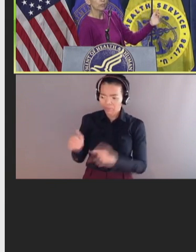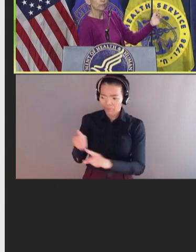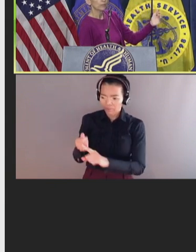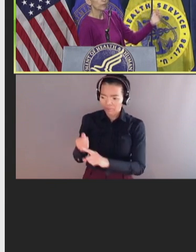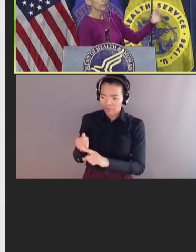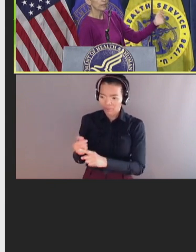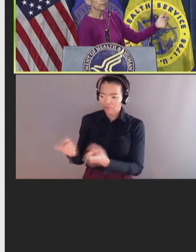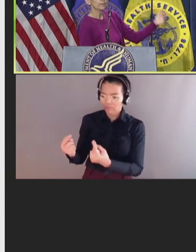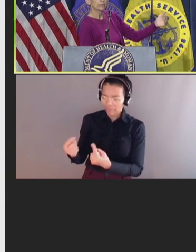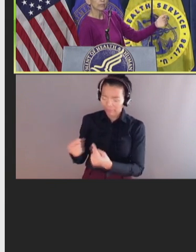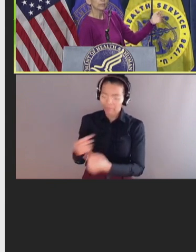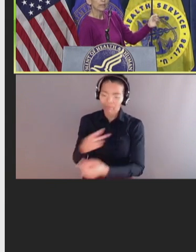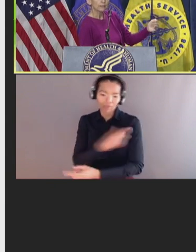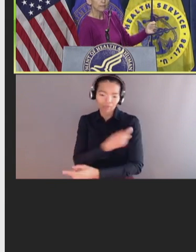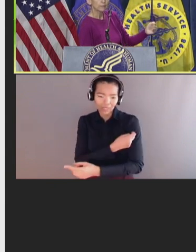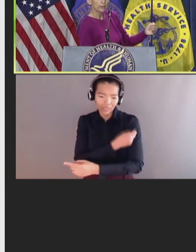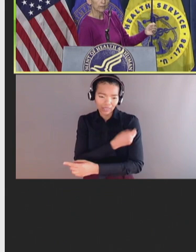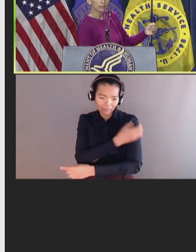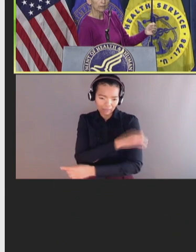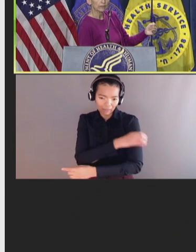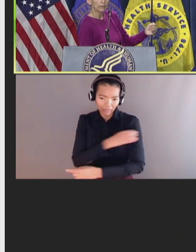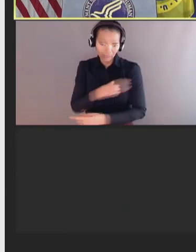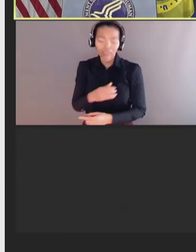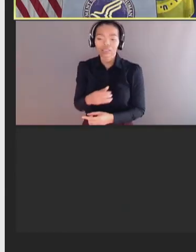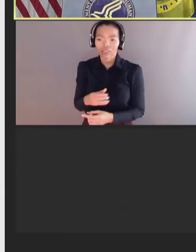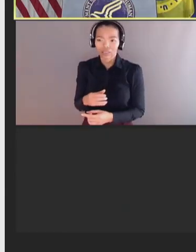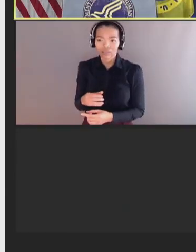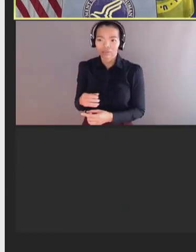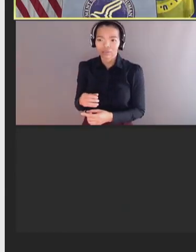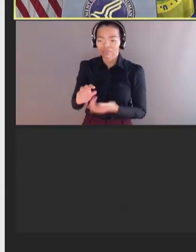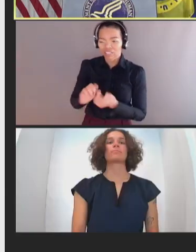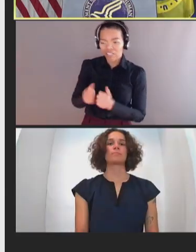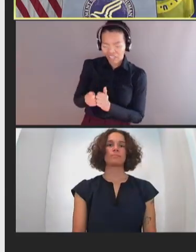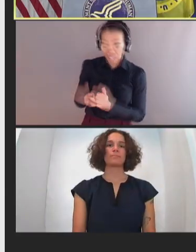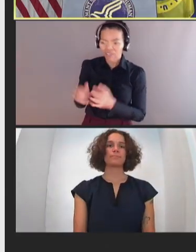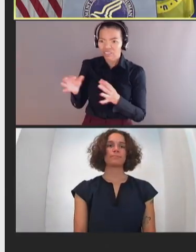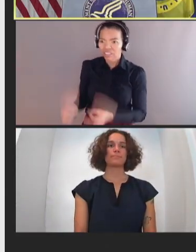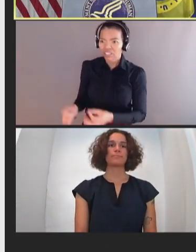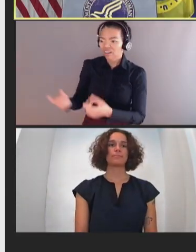that were necessary to get them there? This is the key question that the communities ask us,